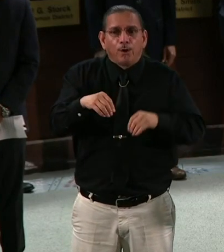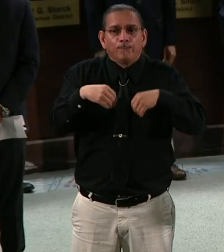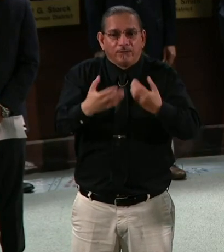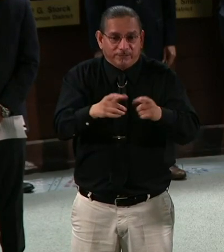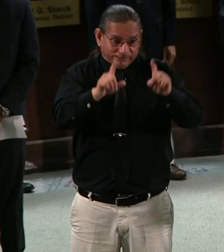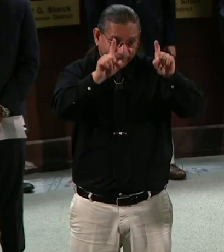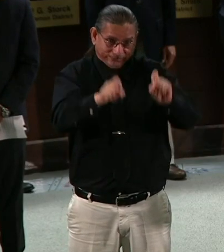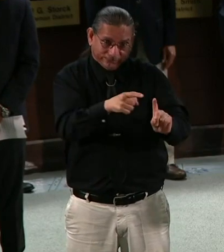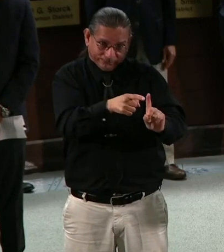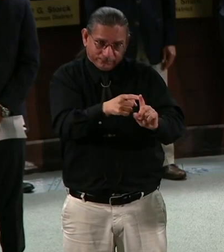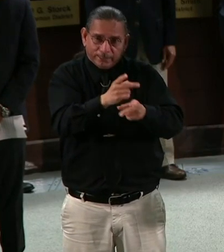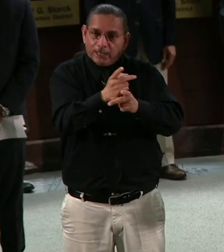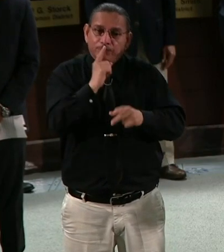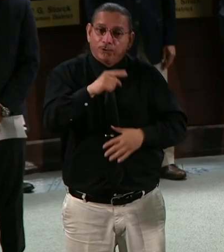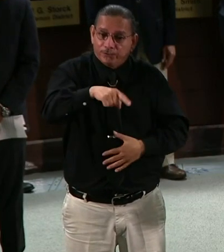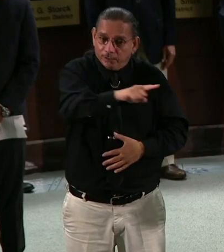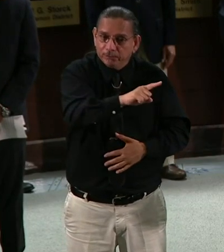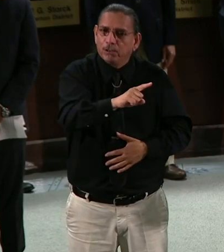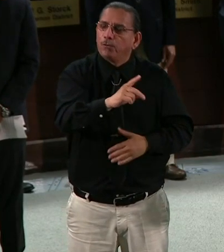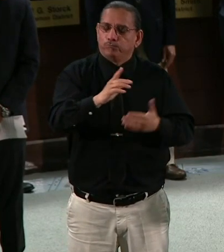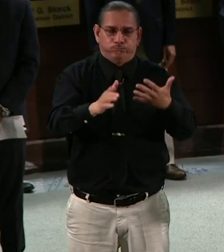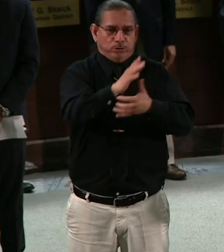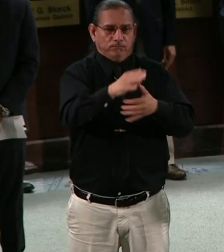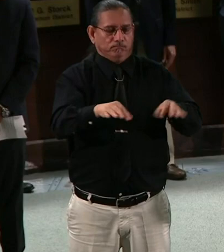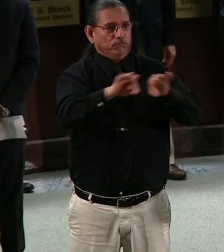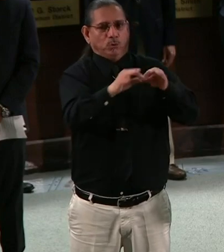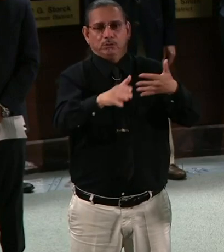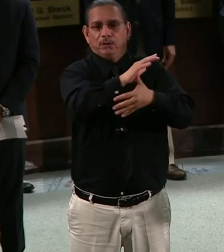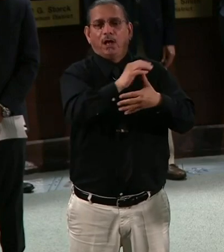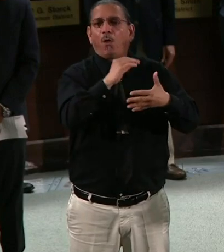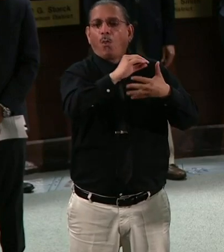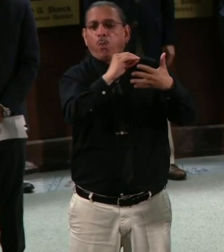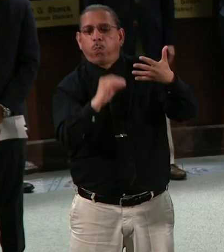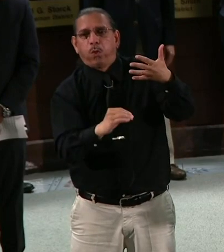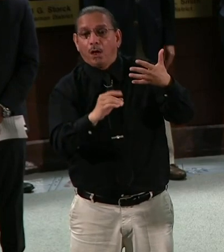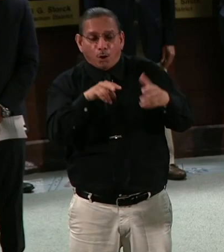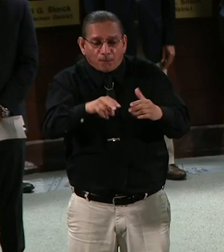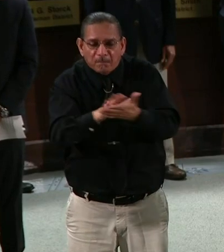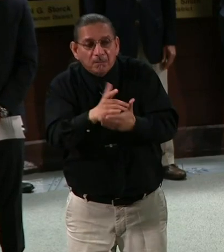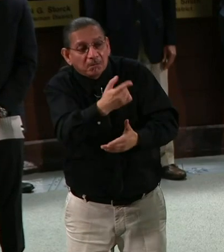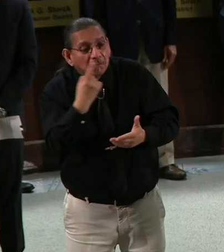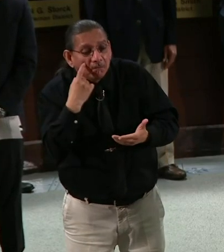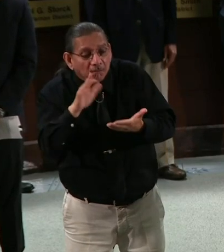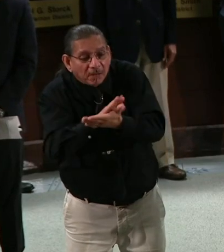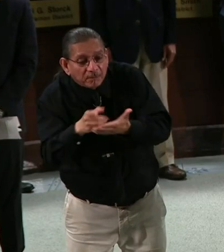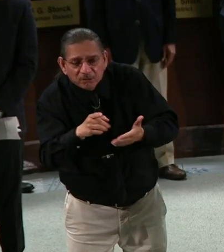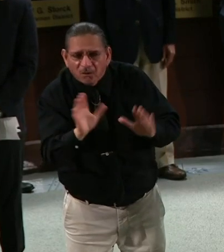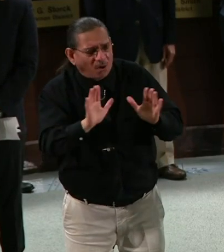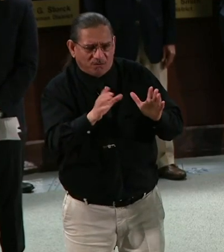SURE THAT GETTING YOU TO THEN CARE FOR OUR PRIORITY. WE'RE